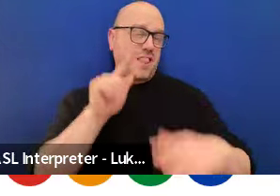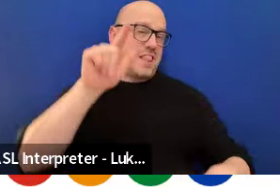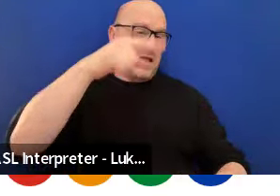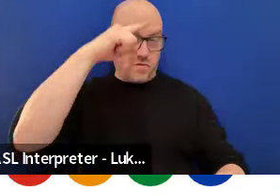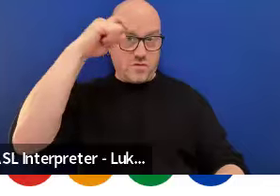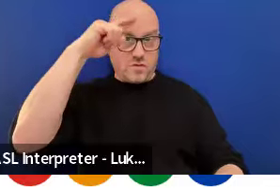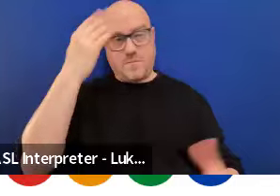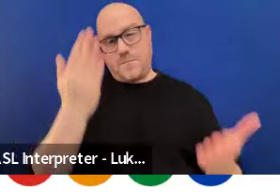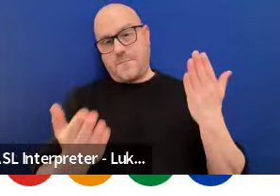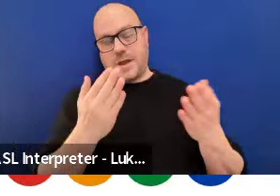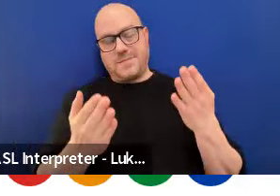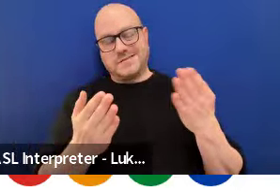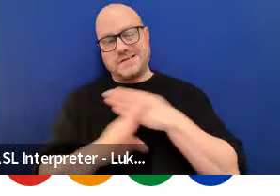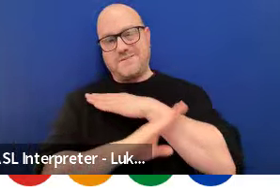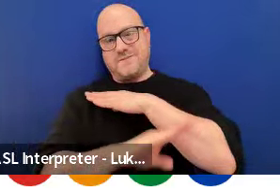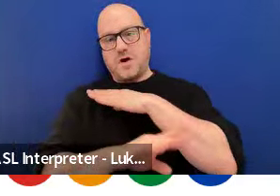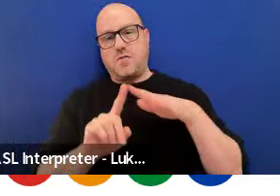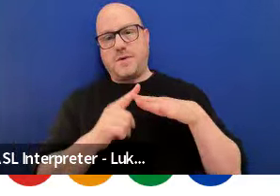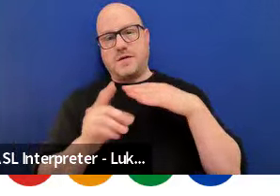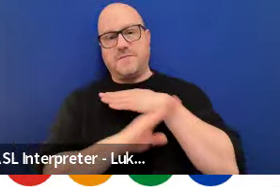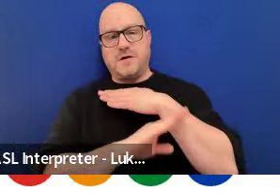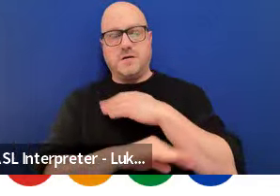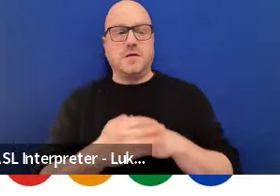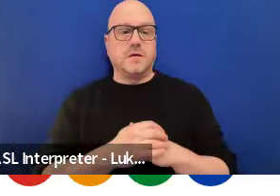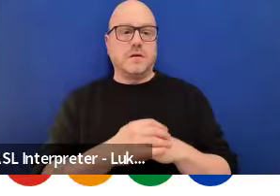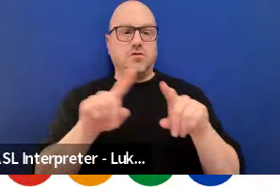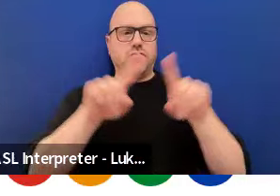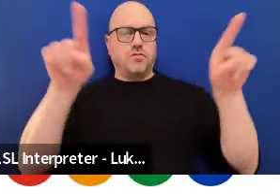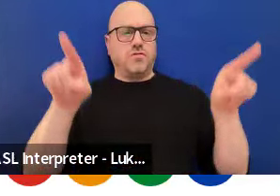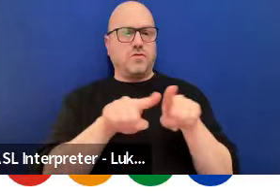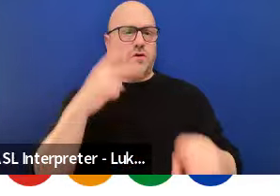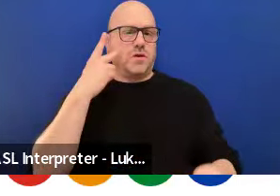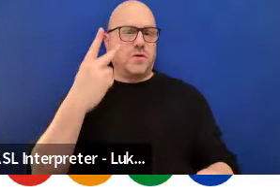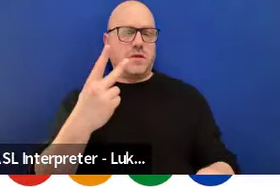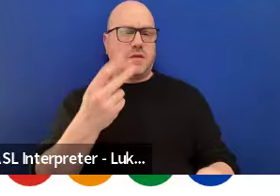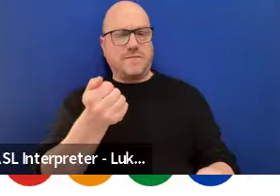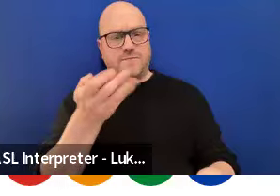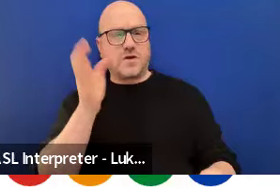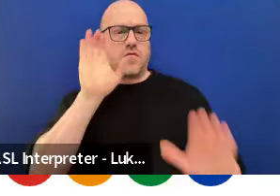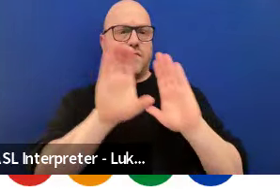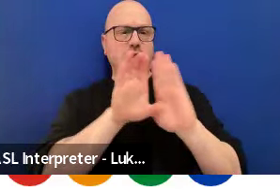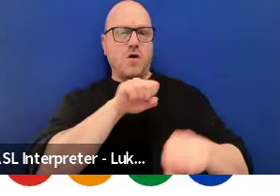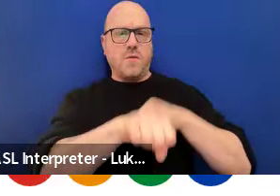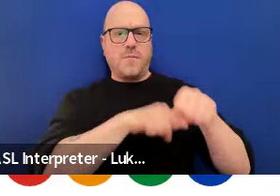I EXPECT THAT THOSE MEETINGS ARE GOING TO KICK OFF LATER THIS SUMMER OR EARLY FALL.